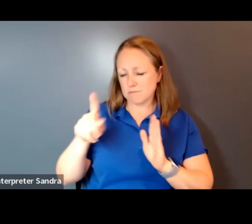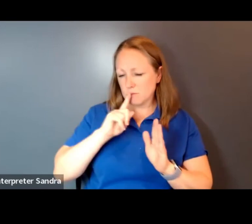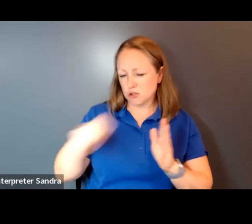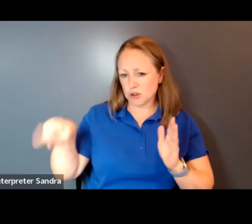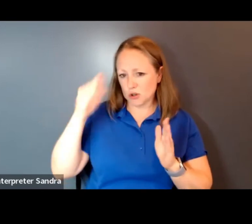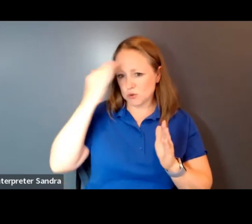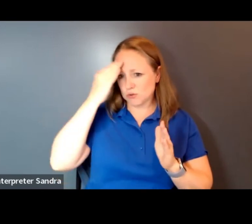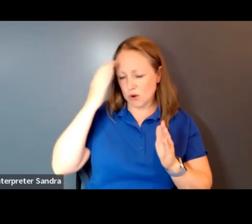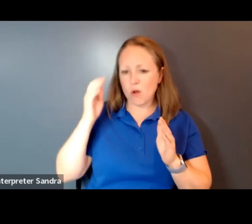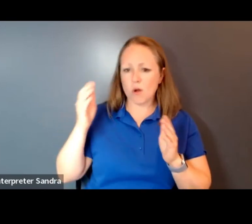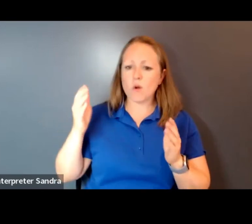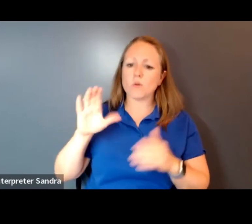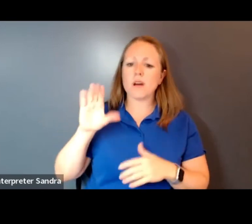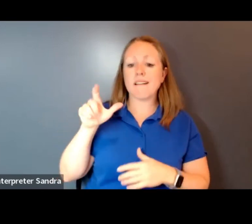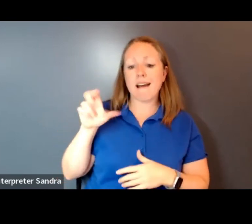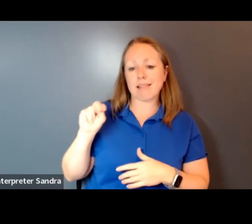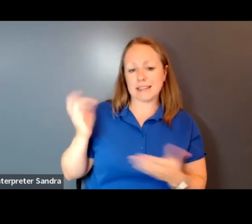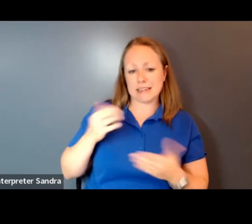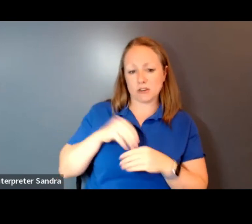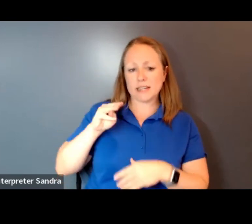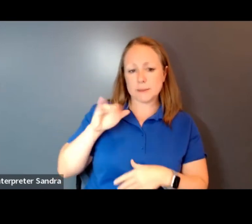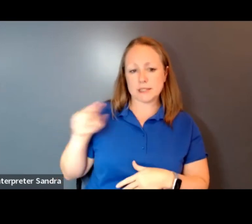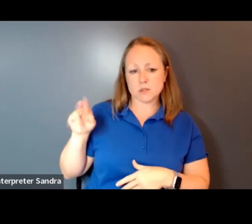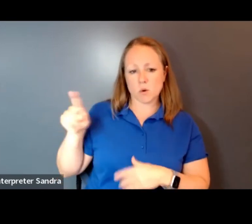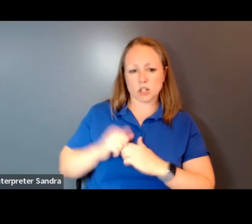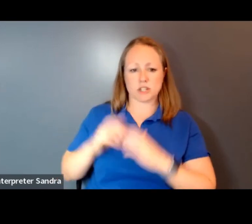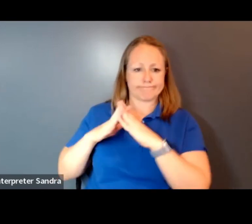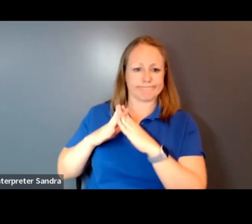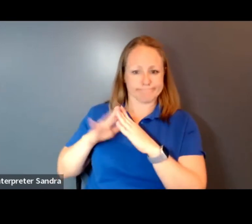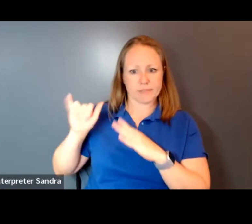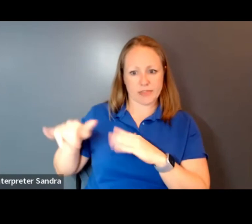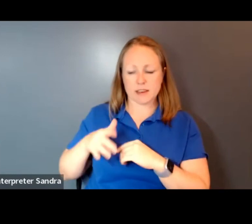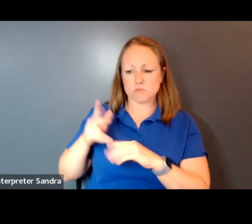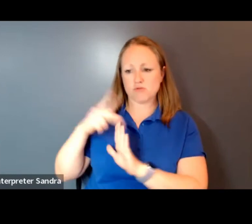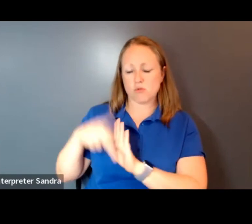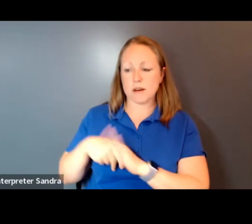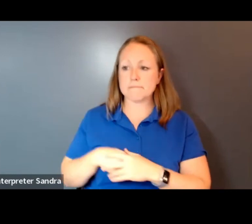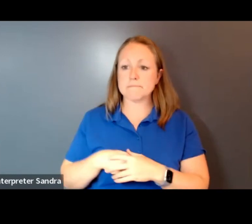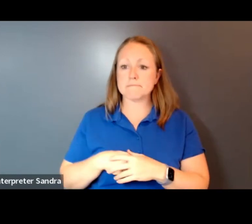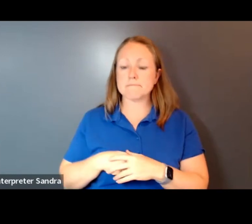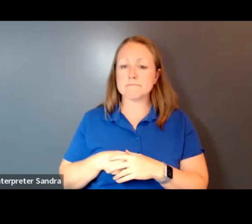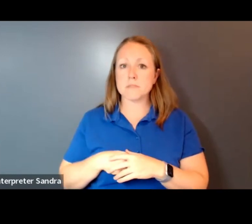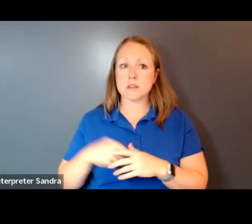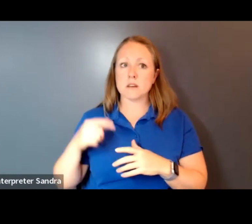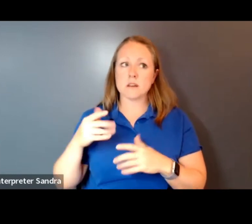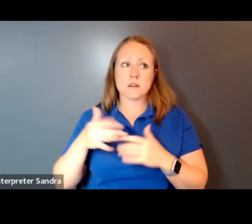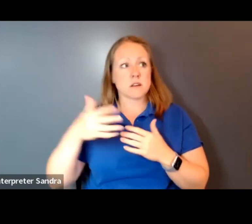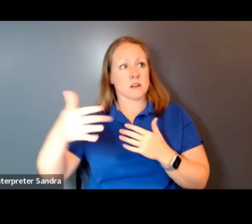Minnesota started that. And when I was getting divorced in 2001,